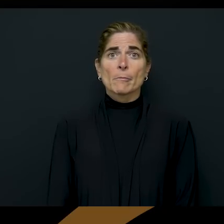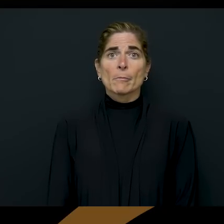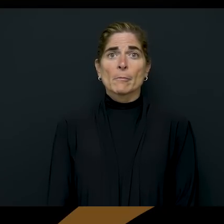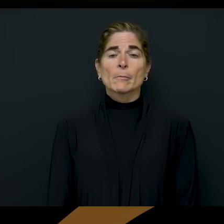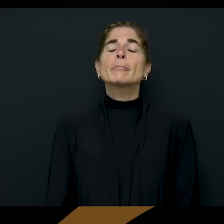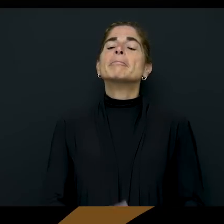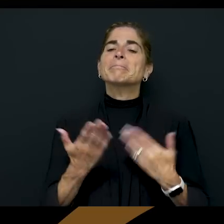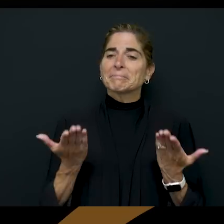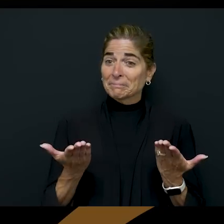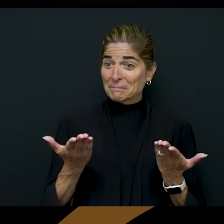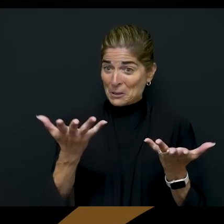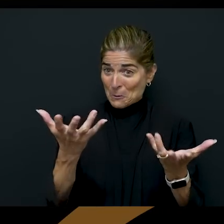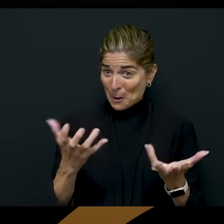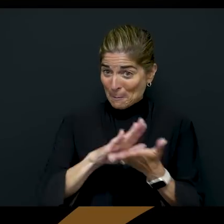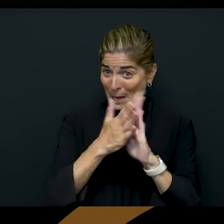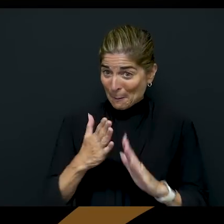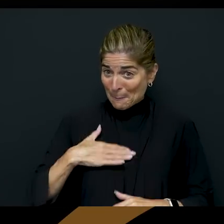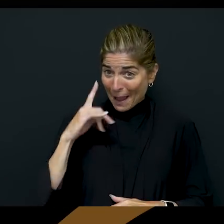So would you care to be my eyes?